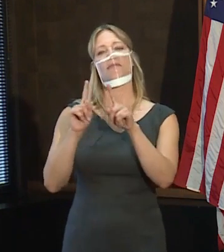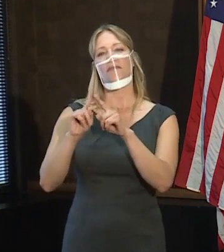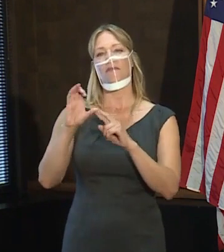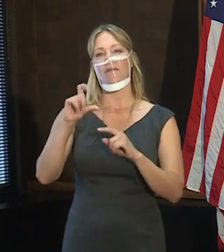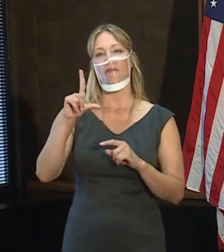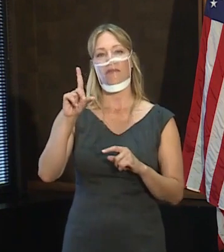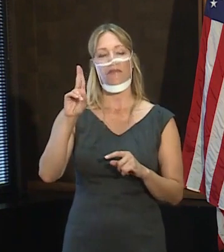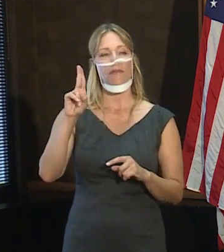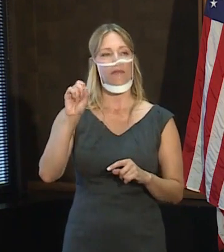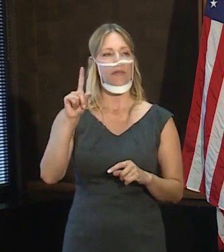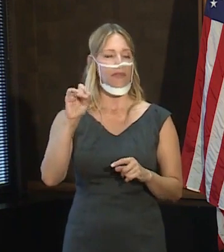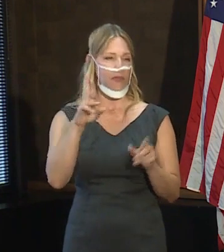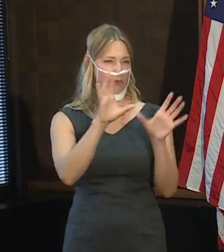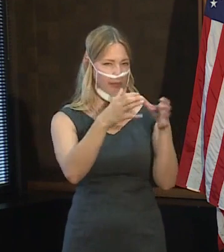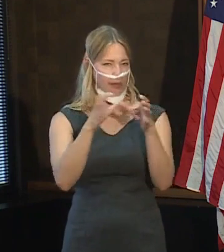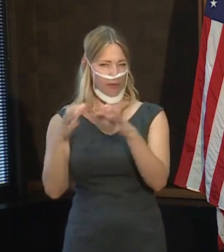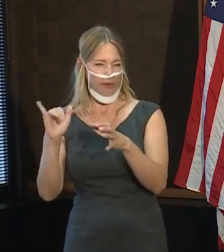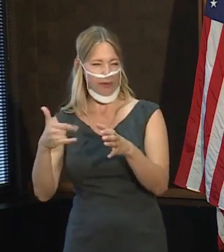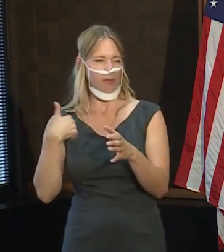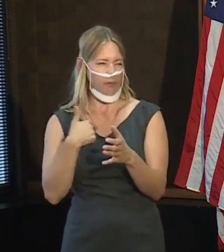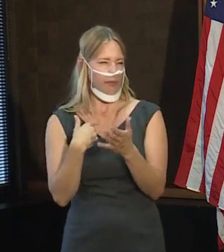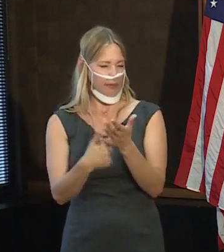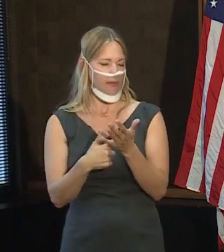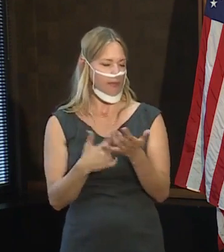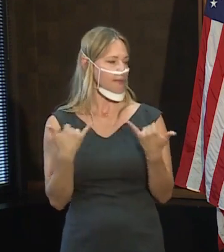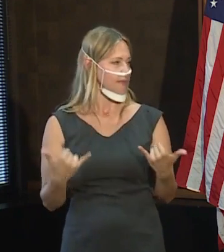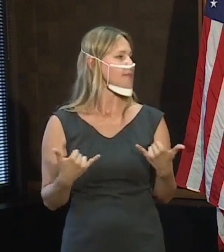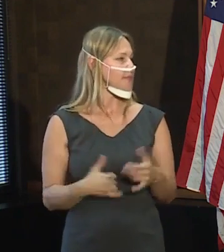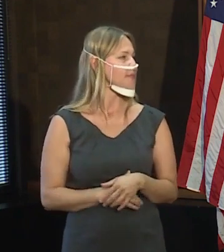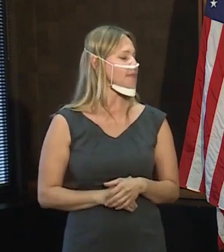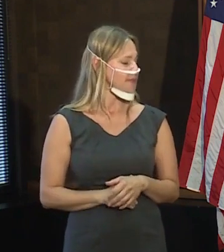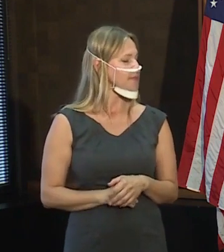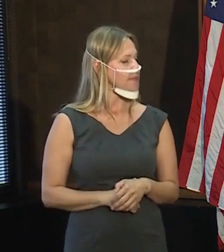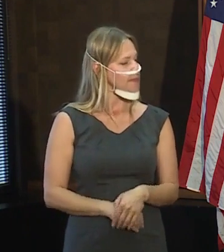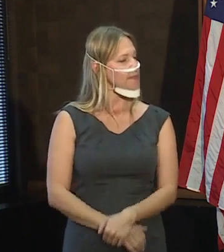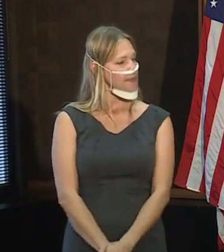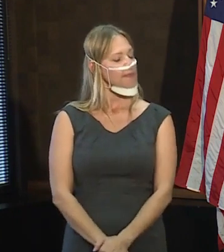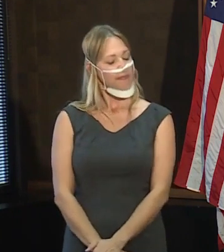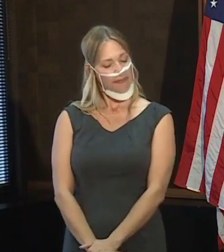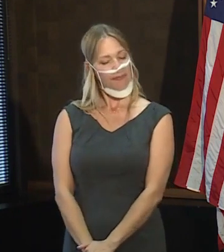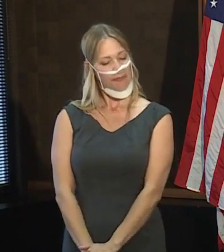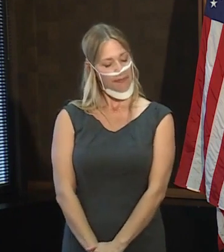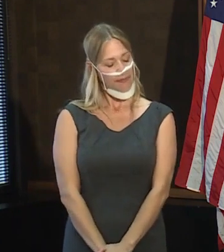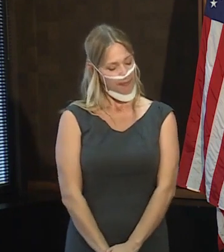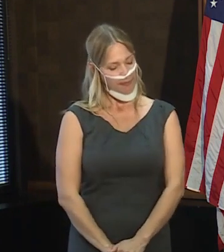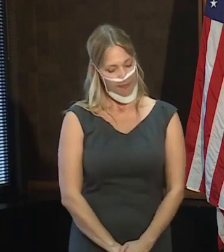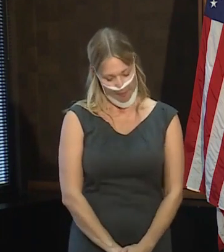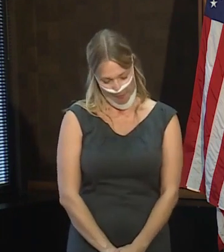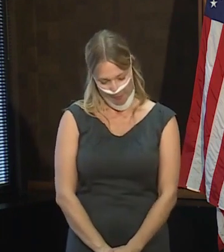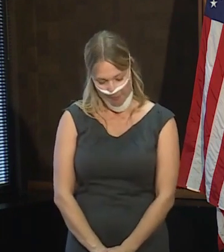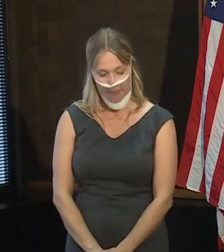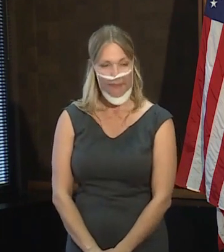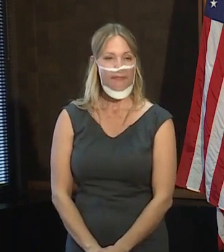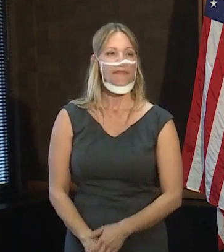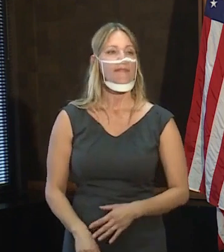HOWEVER IS AFFECTED A HUNDRED AND SEVENTY NINE CASES, BUT THOSE ARE THE BIG CLUSTER CATEGORIES THAT WE ARE TALKING ABOUT AT THIS TIME.